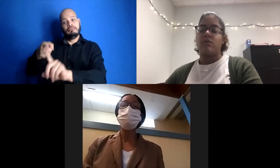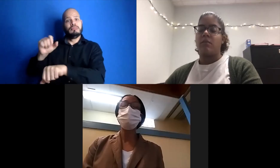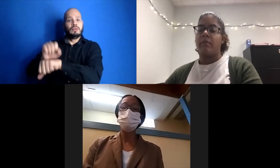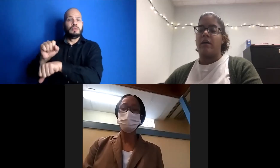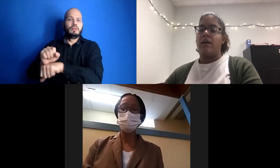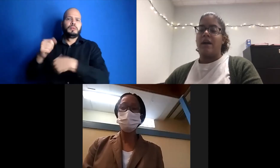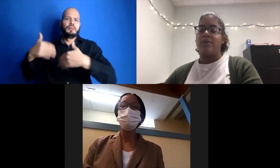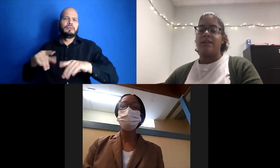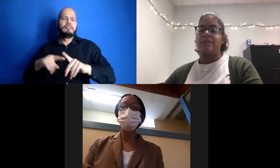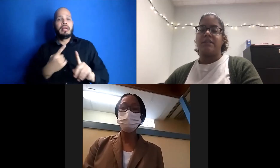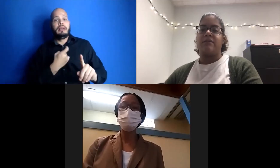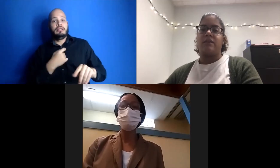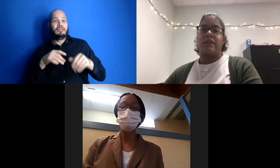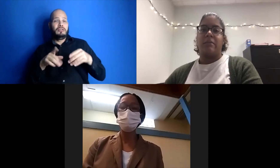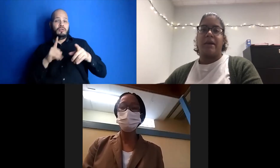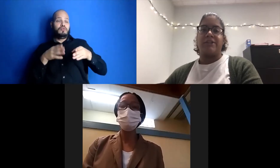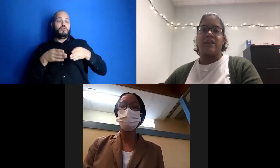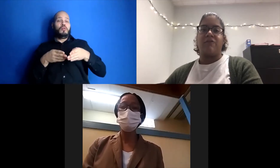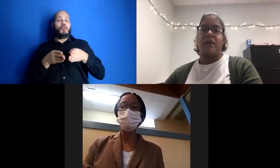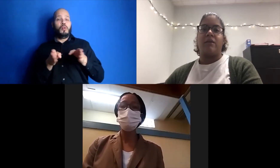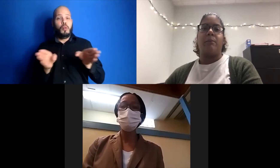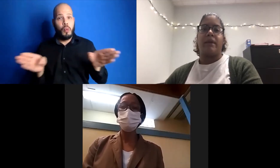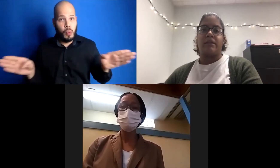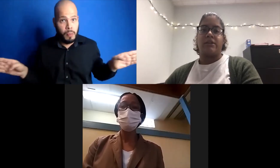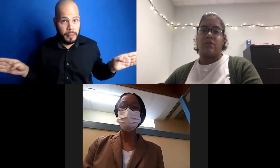but I would say specifically in the masks have been the biggest struggle